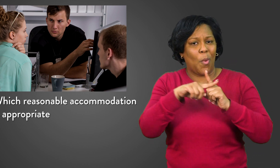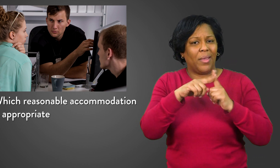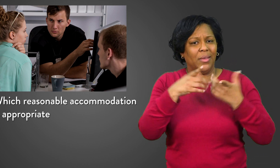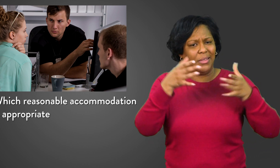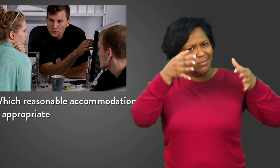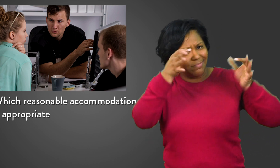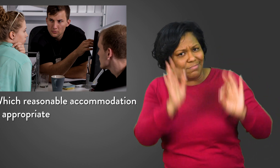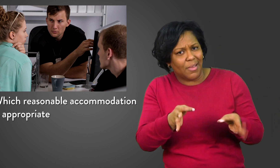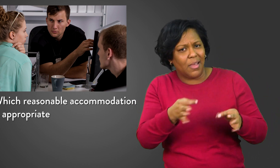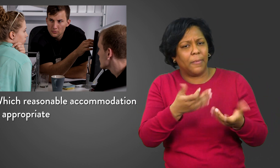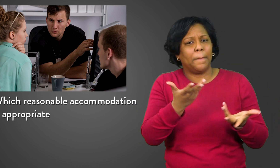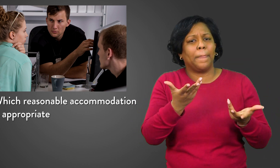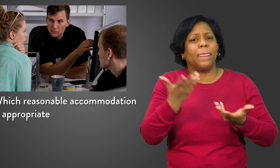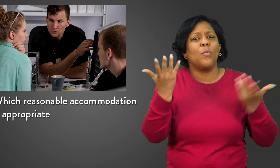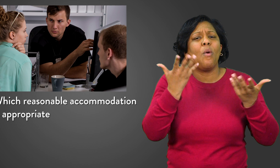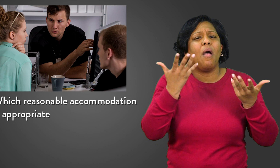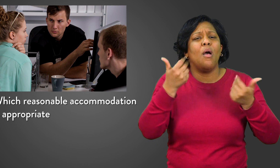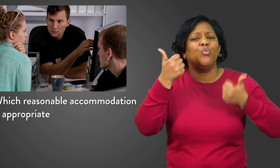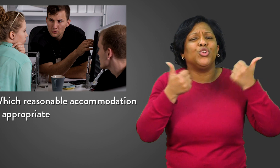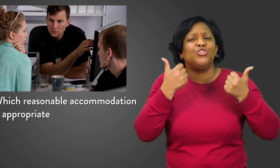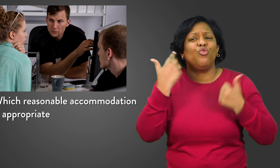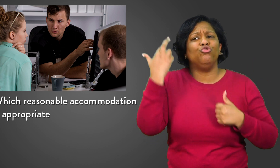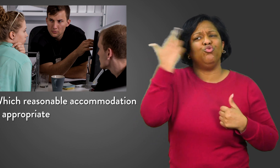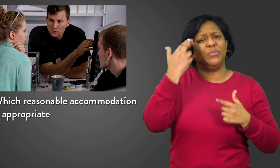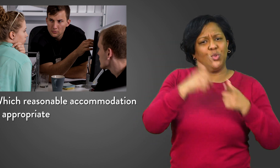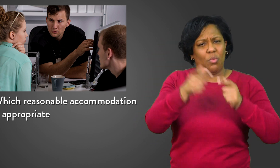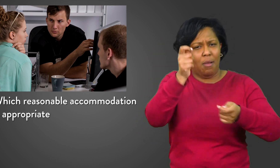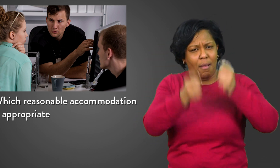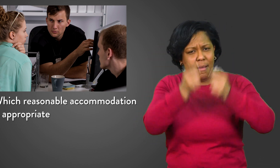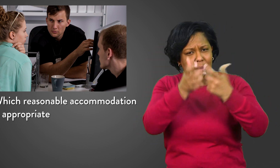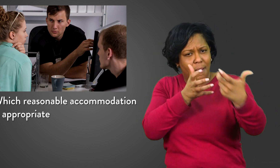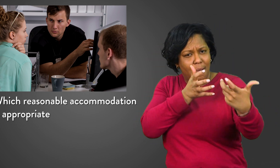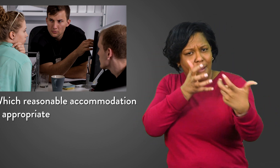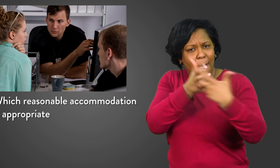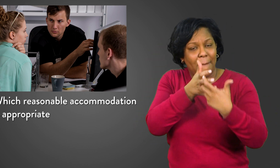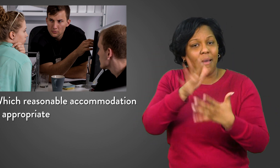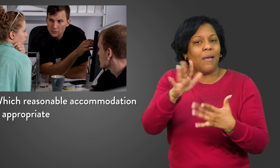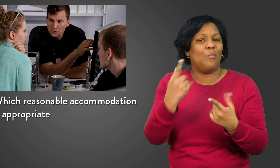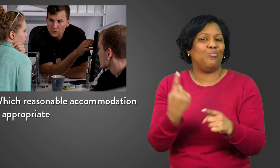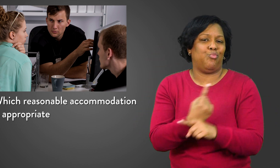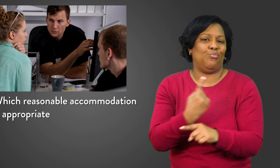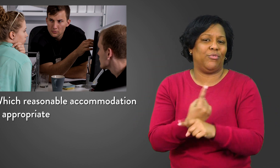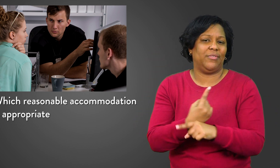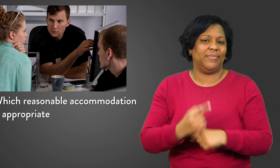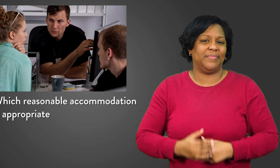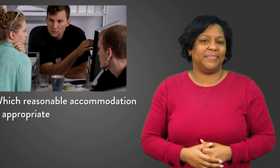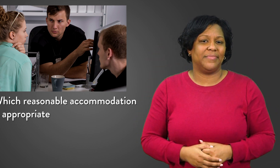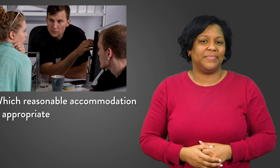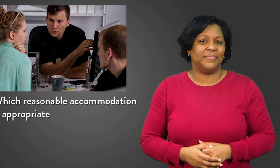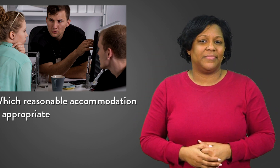when determining which reasonable accommodation is appropriate.